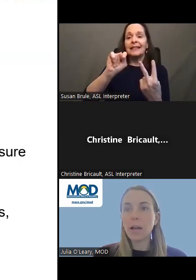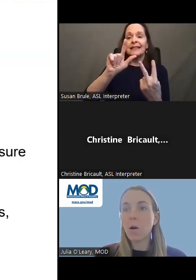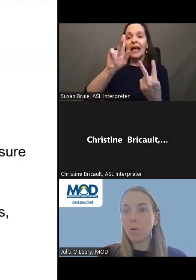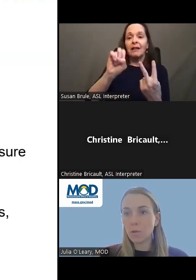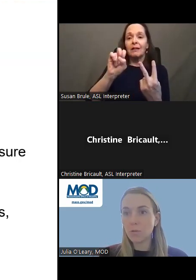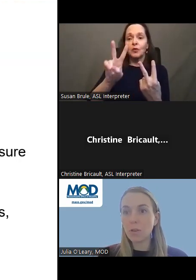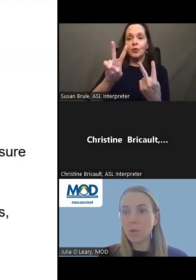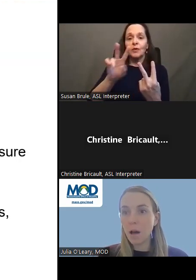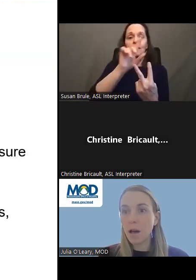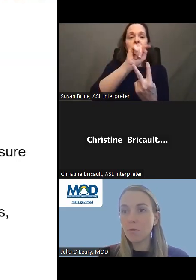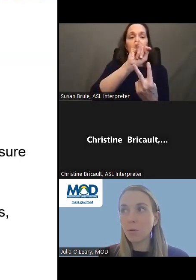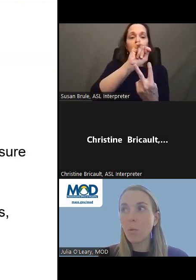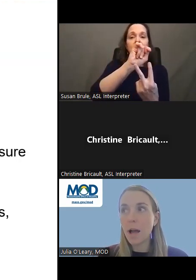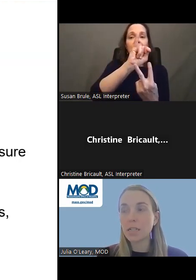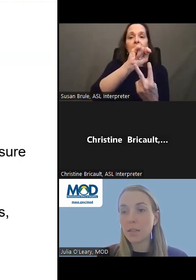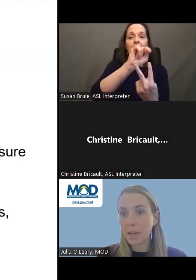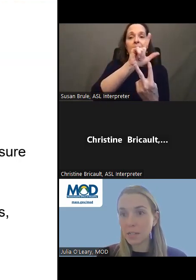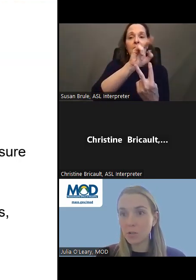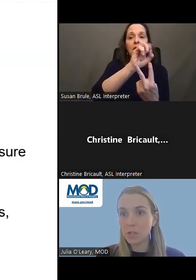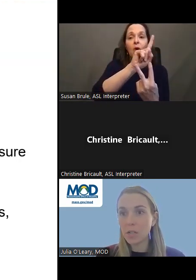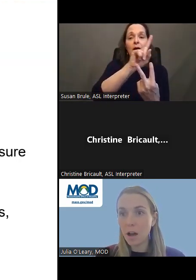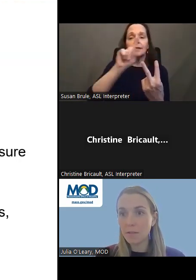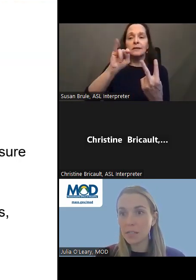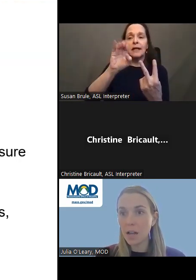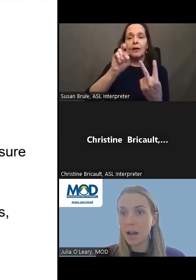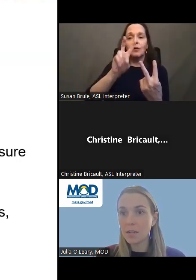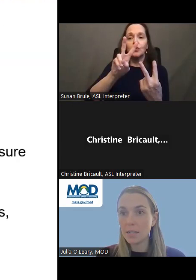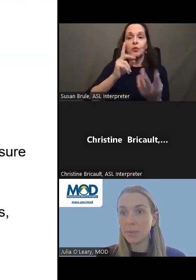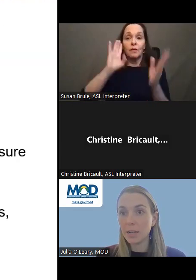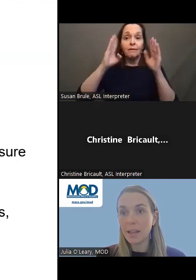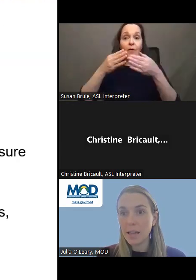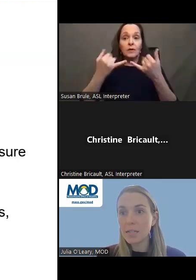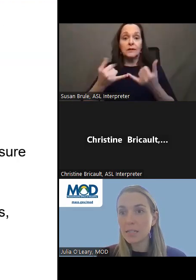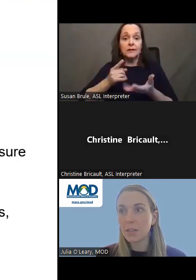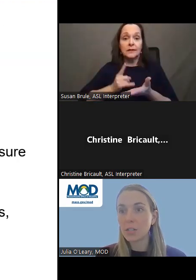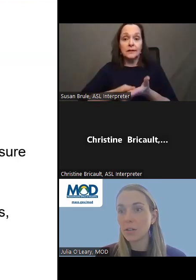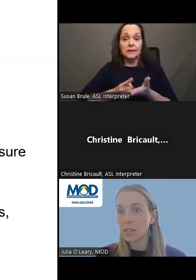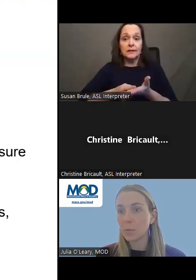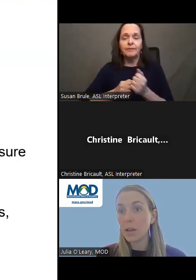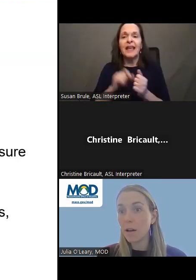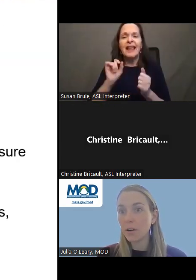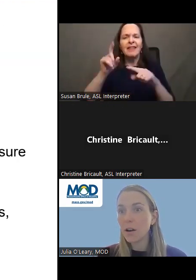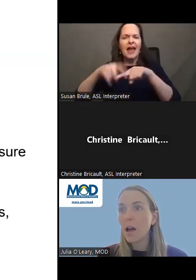quick overview of what the Massachusetts Office on Disability is and what services we offer.